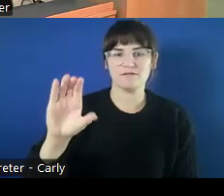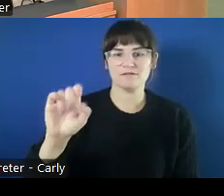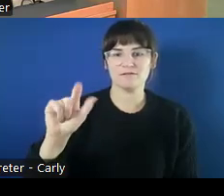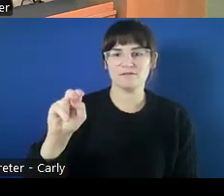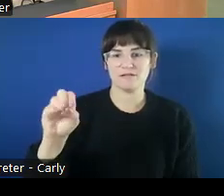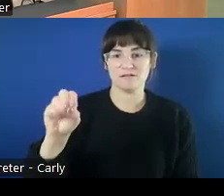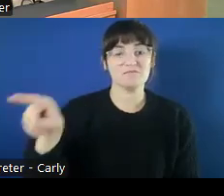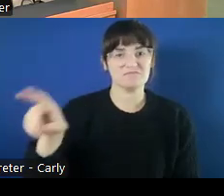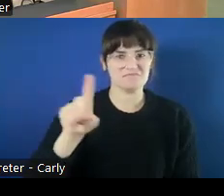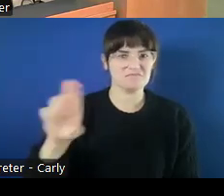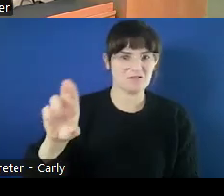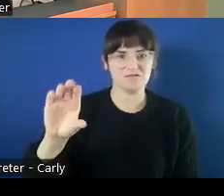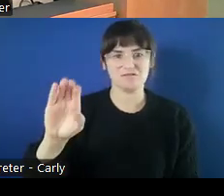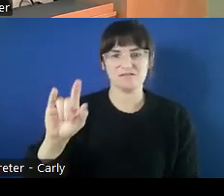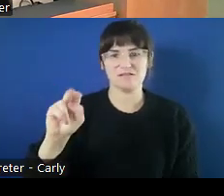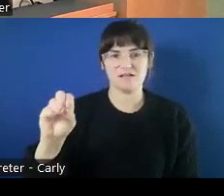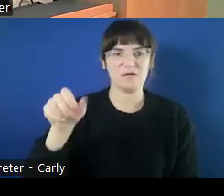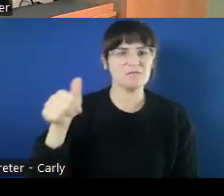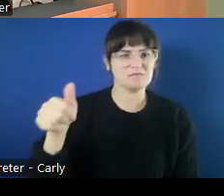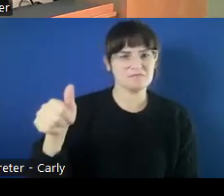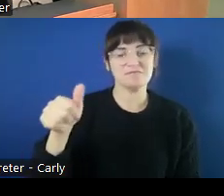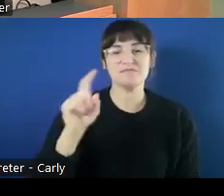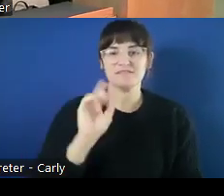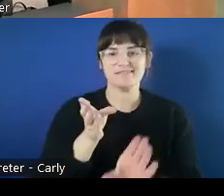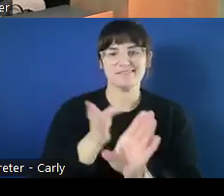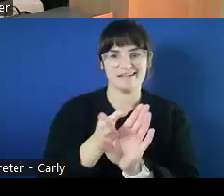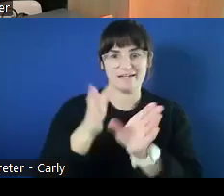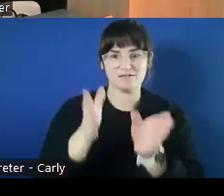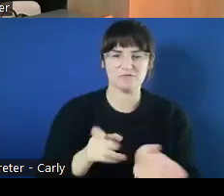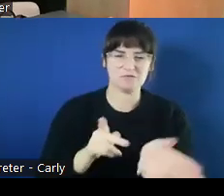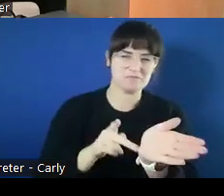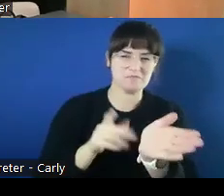psychiatrist associate director of the cardiac psychiatry research program at Massachusetts